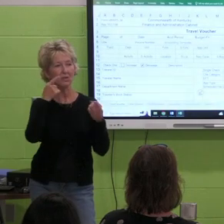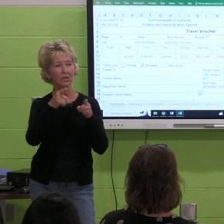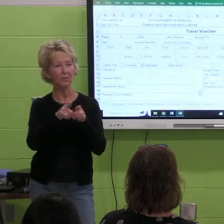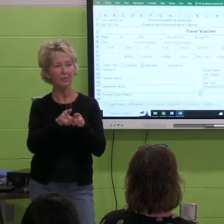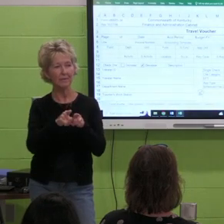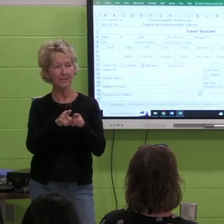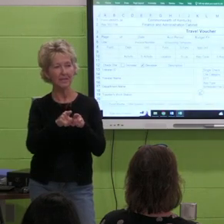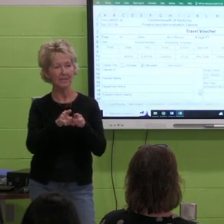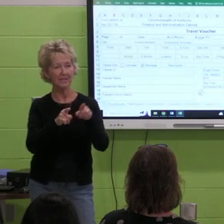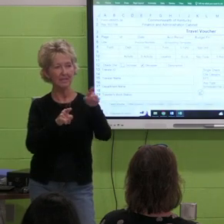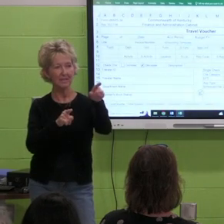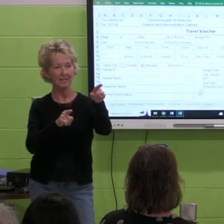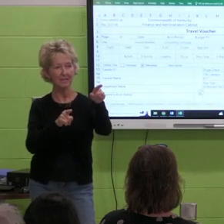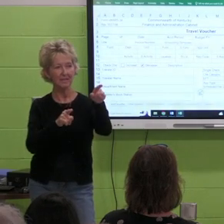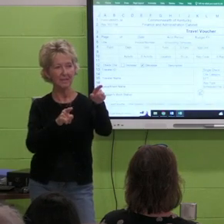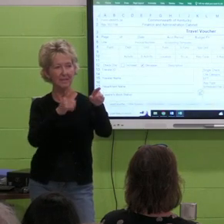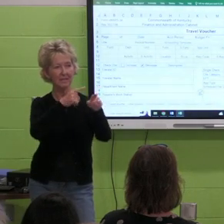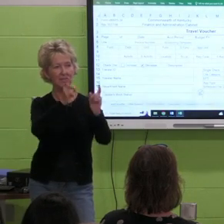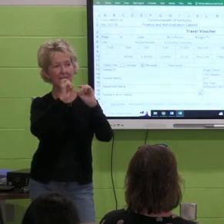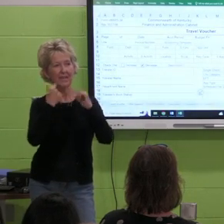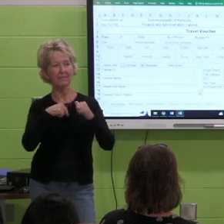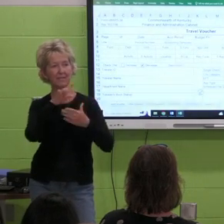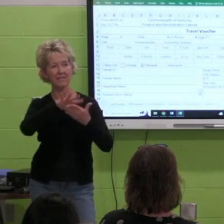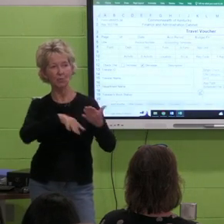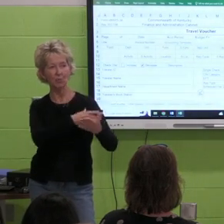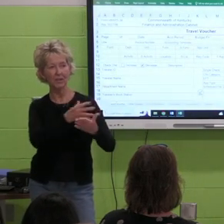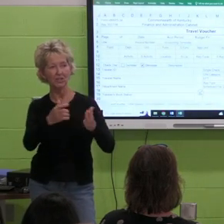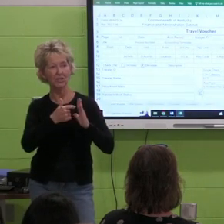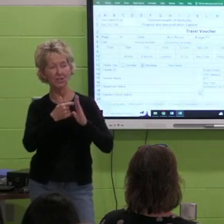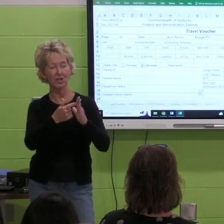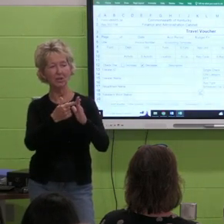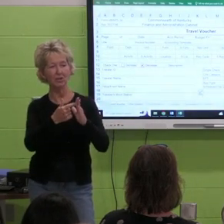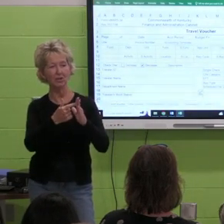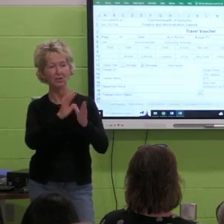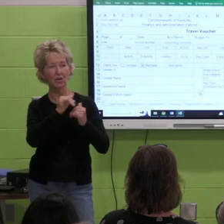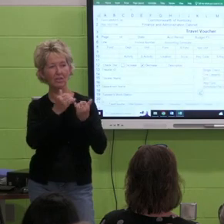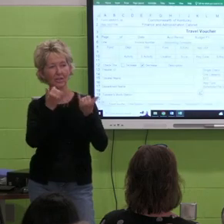given a spreadsheet of all the current Master agreements and it's on us to find out who they are